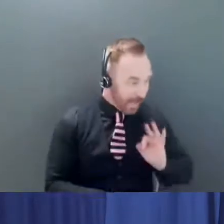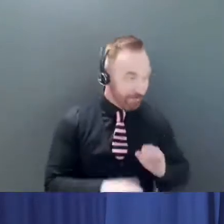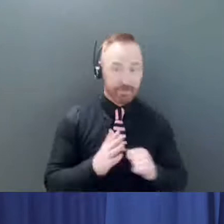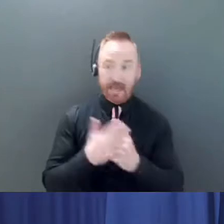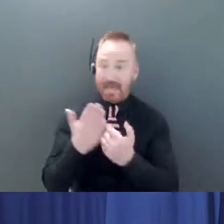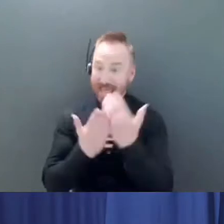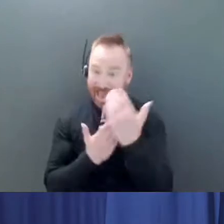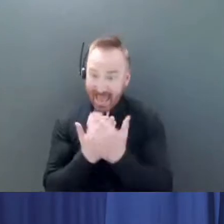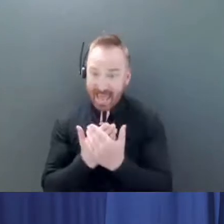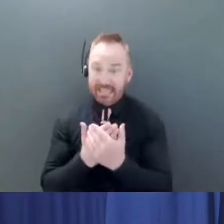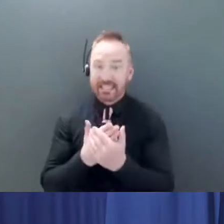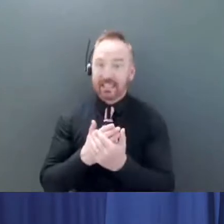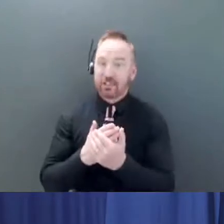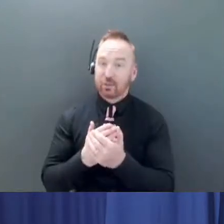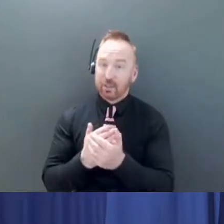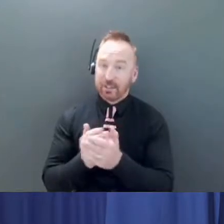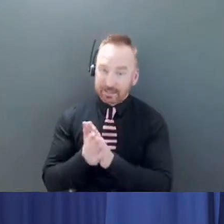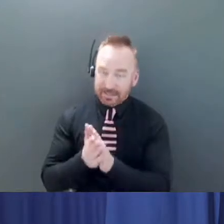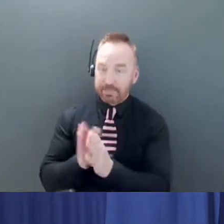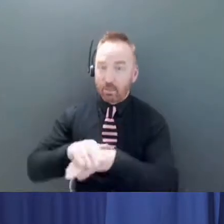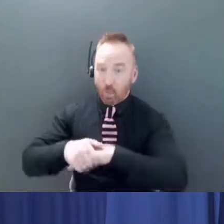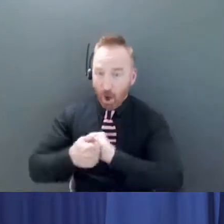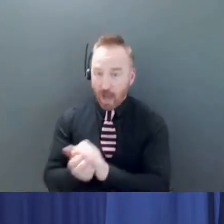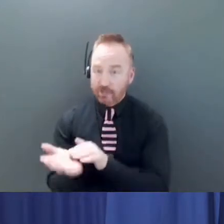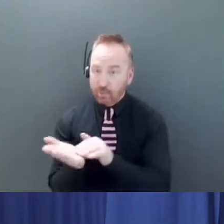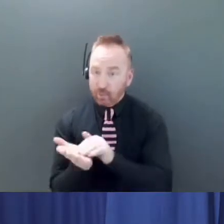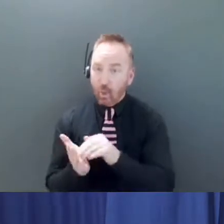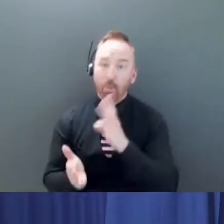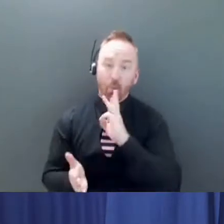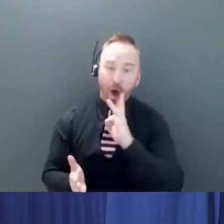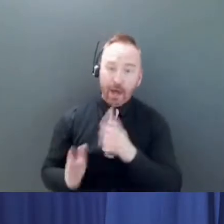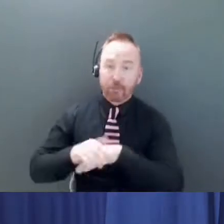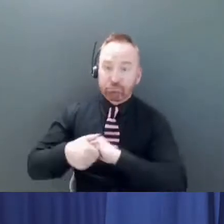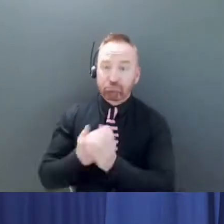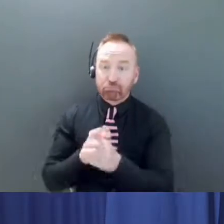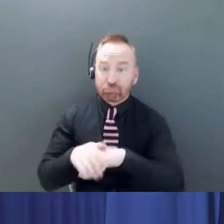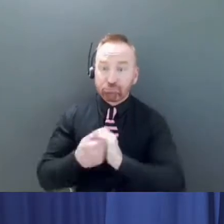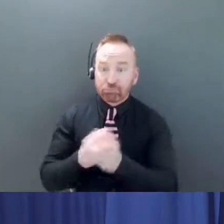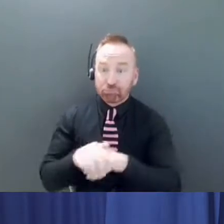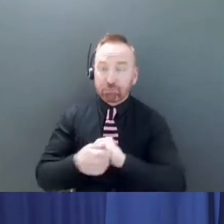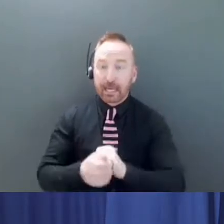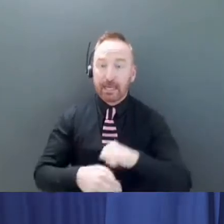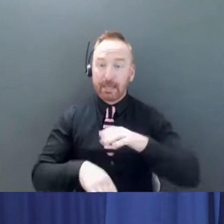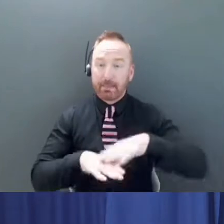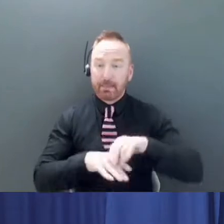with soap and water or using classroom hand sanitizer if that is not available.